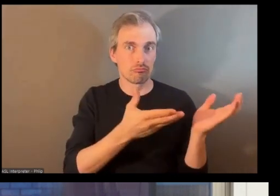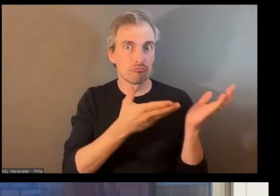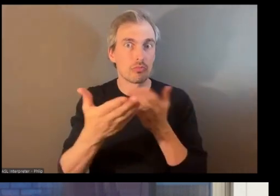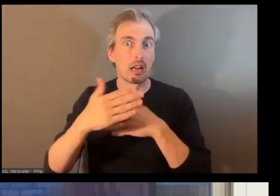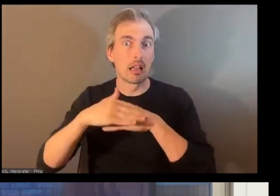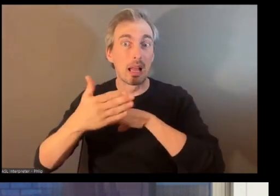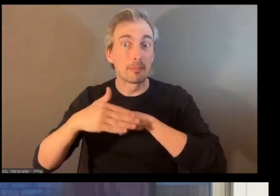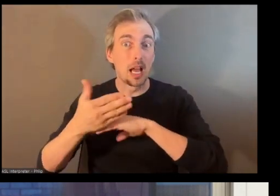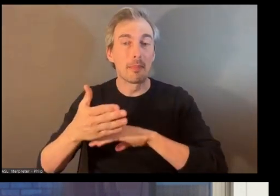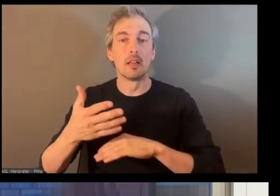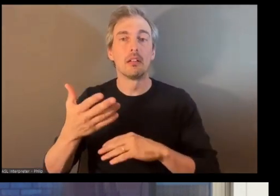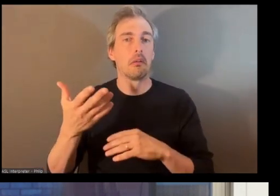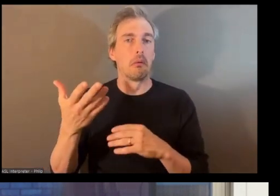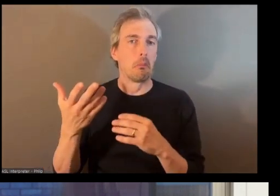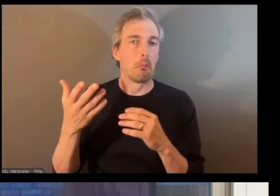Avoid abbreviations and acronyms before mentioning the full word. And